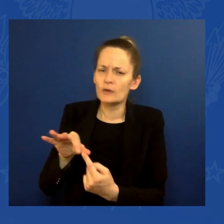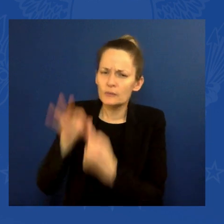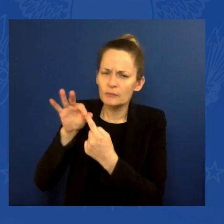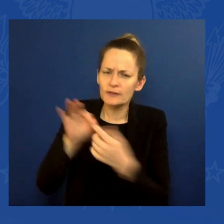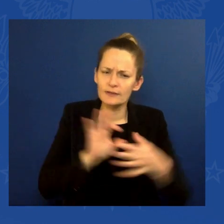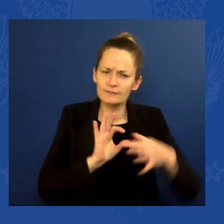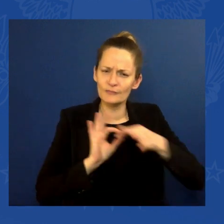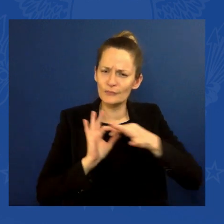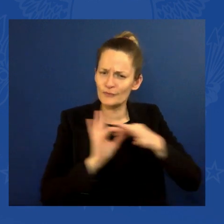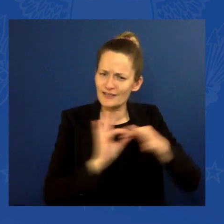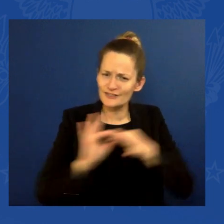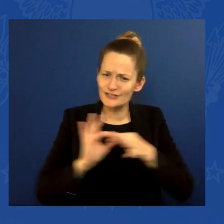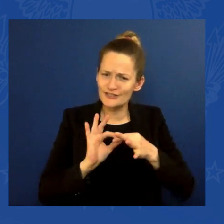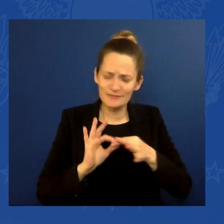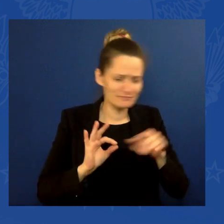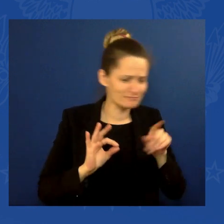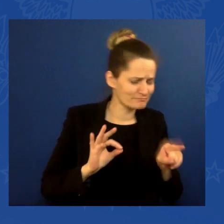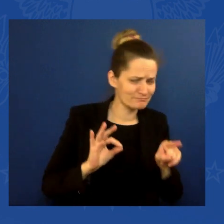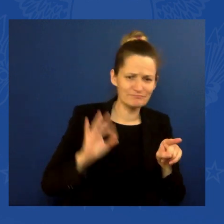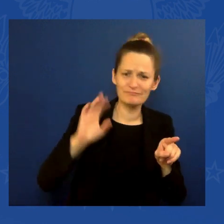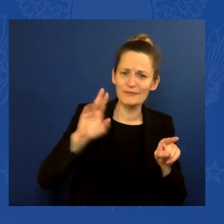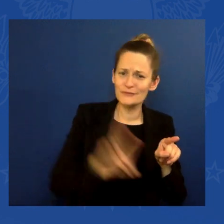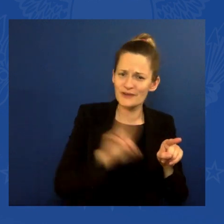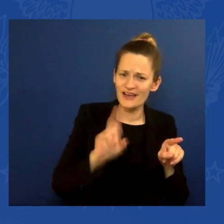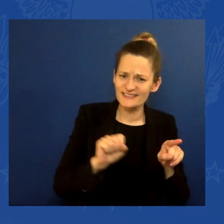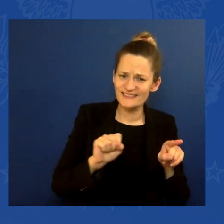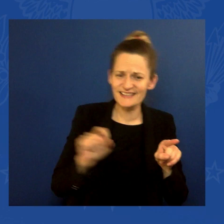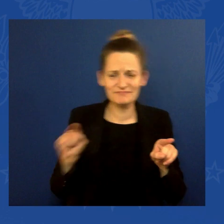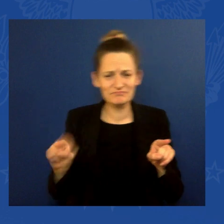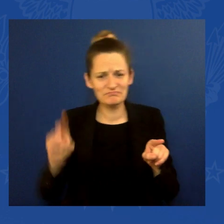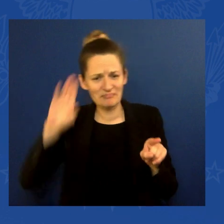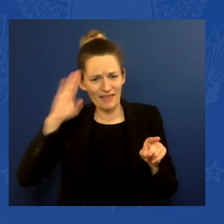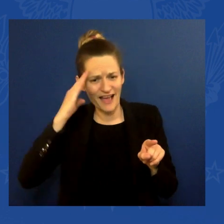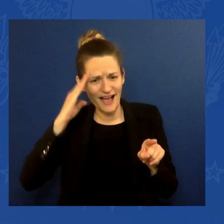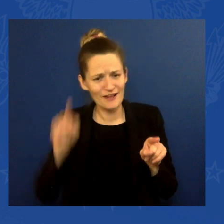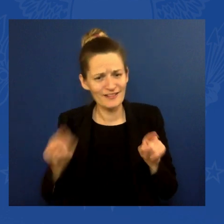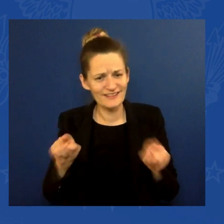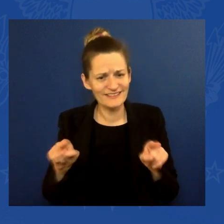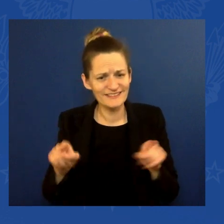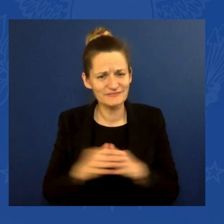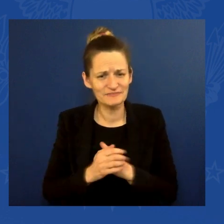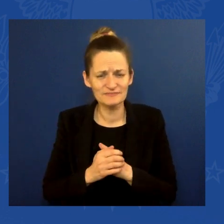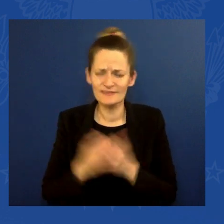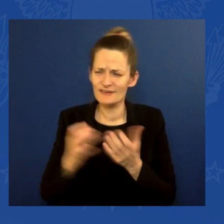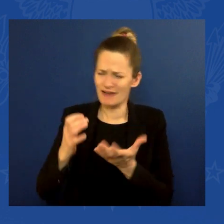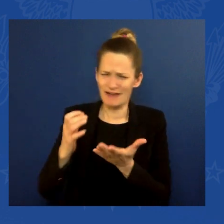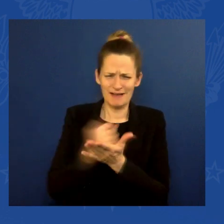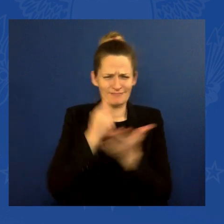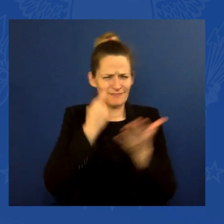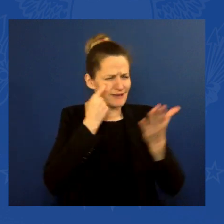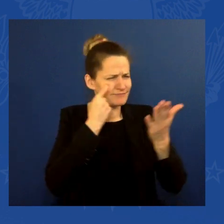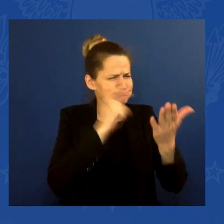It's also been the opportunity to recognize the extraordinary achievements in business, philanthropy,